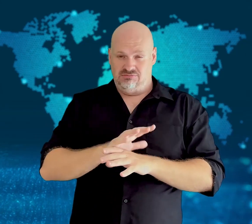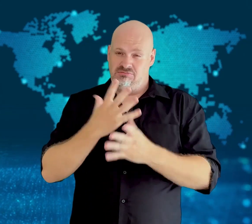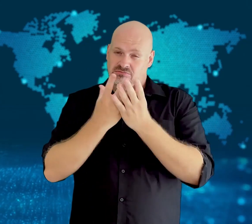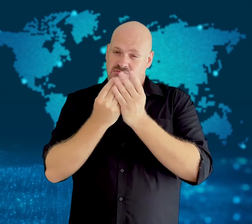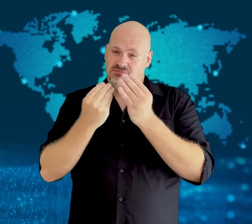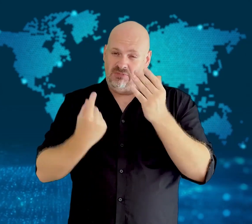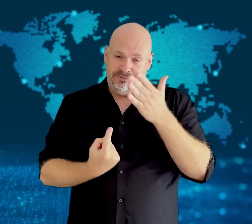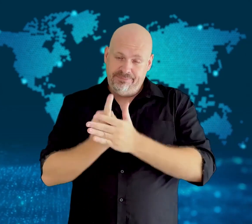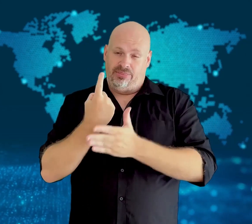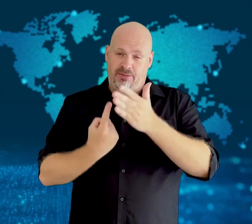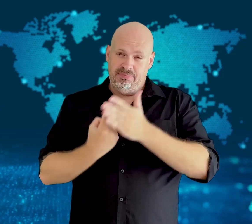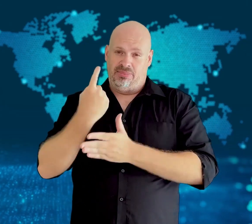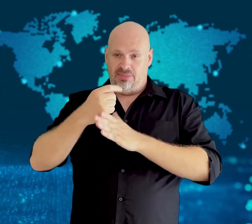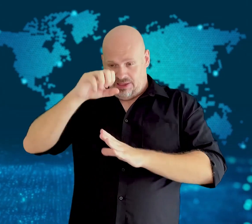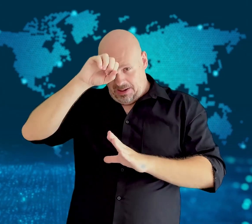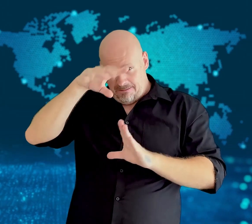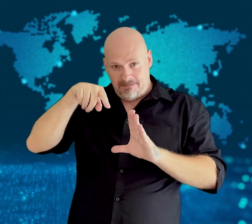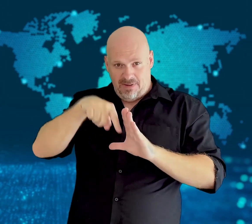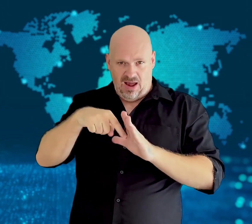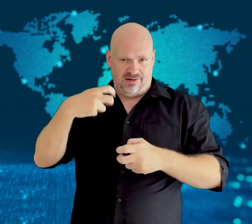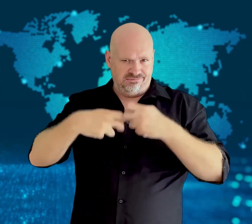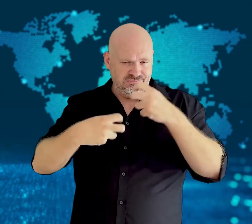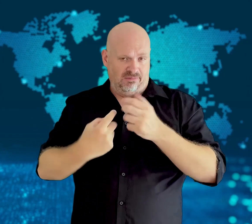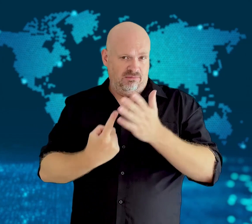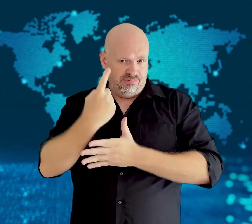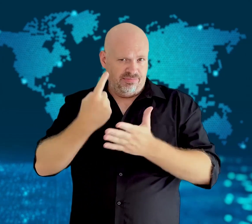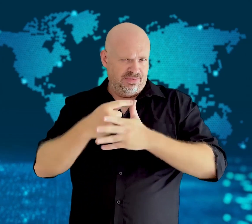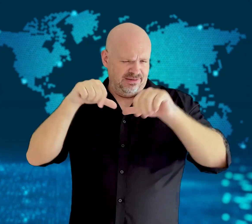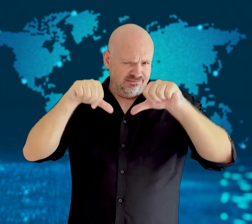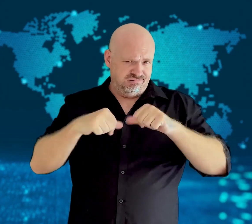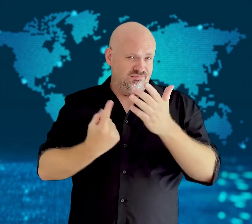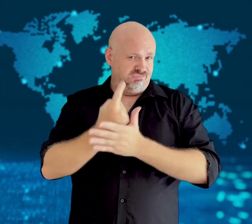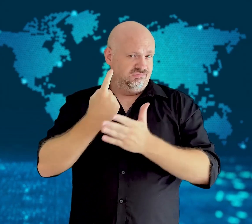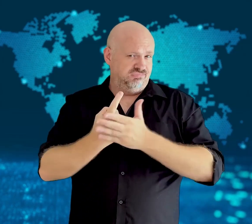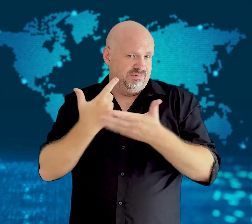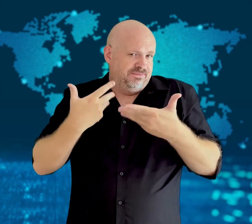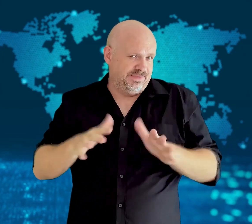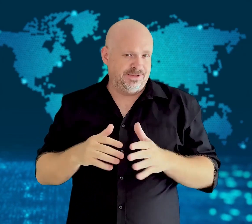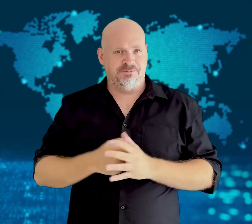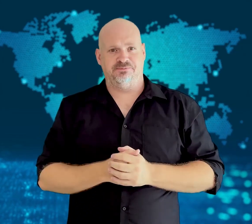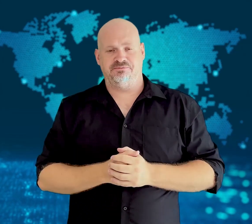about the safety of the mine when it began operations